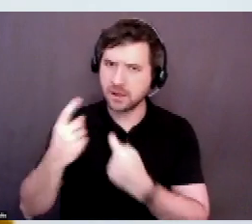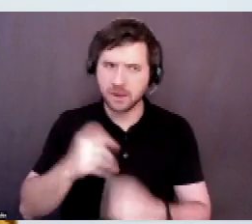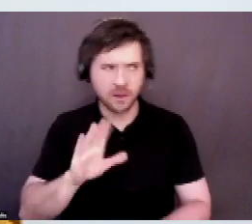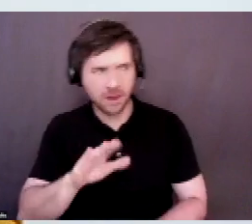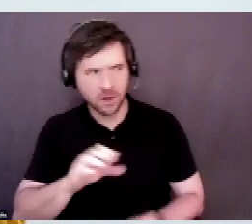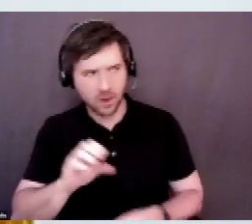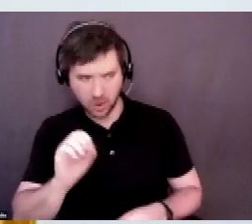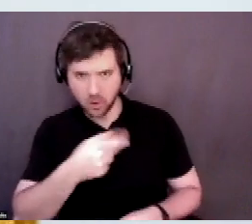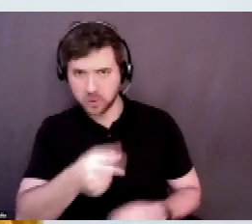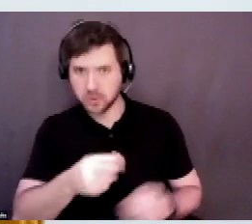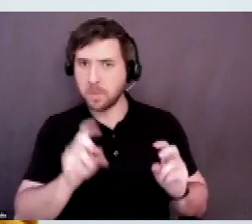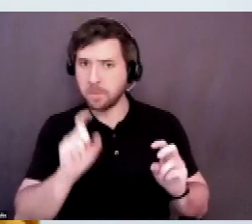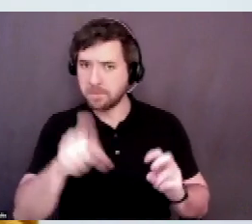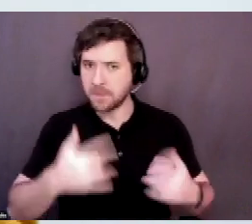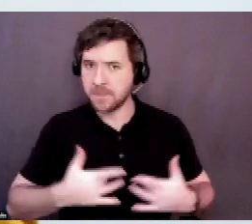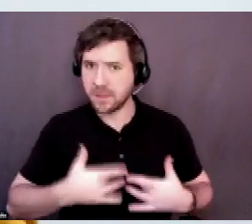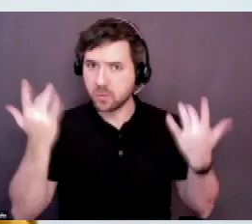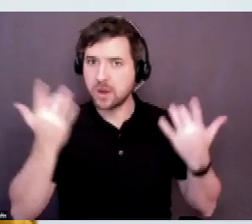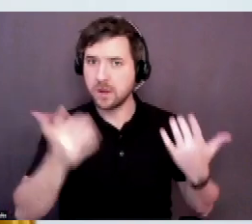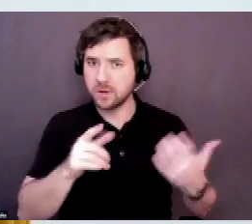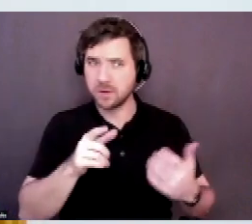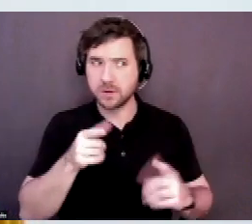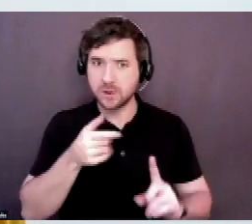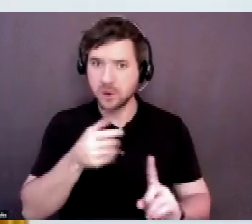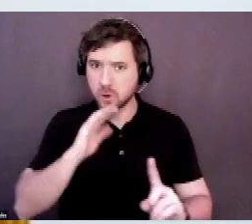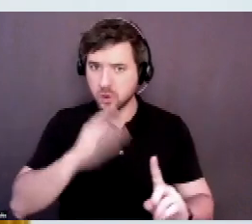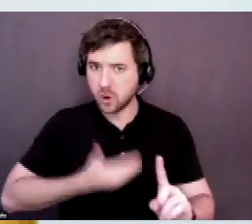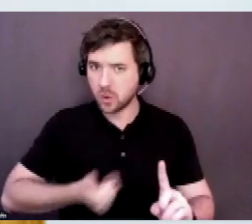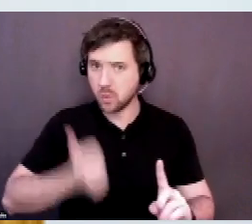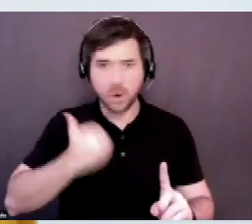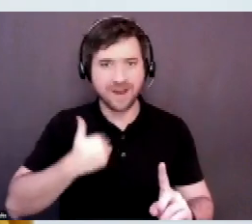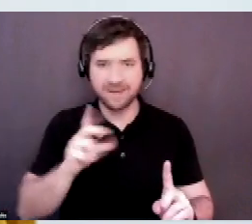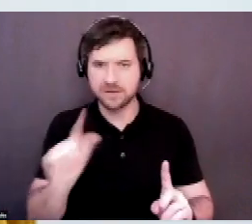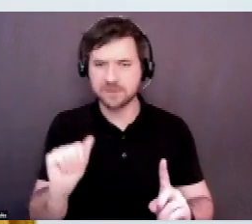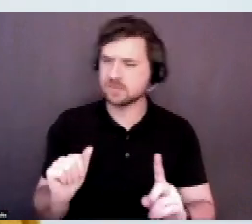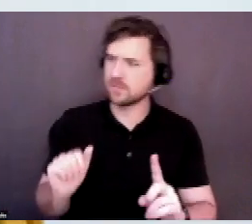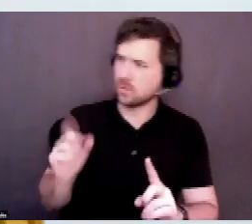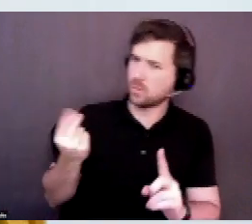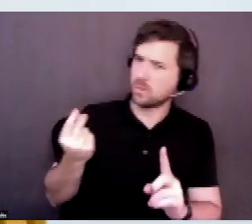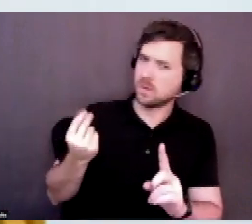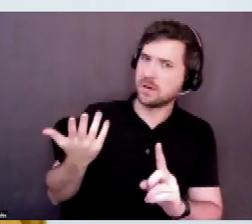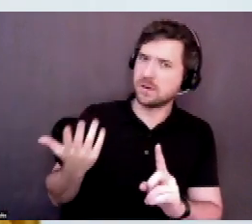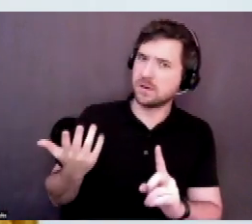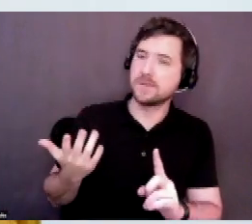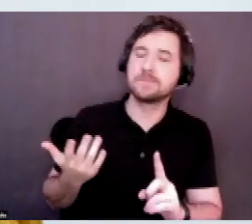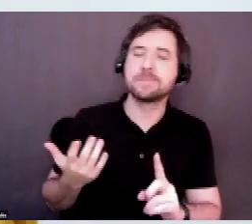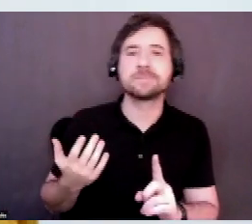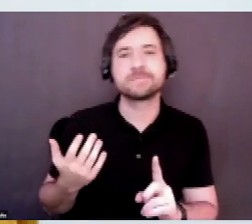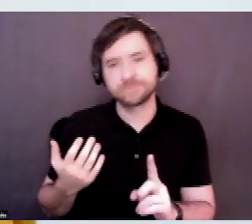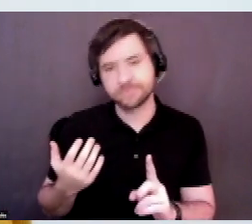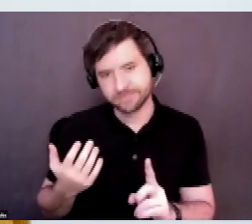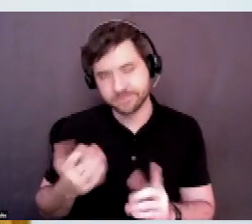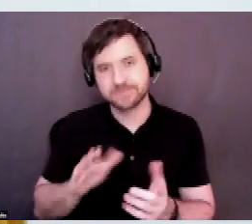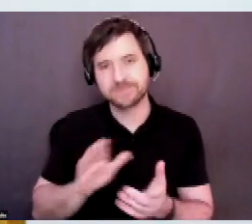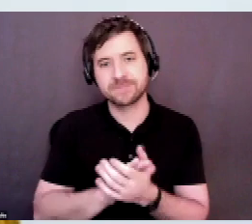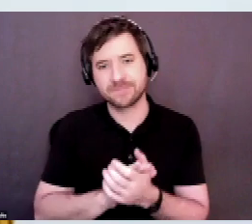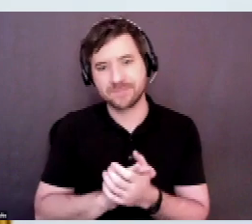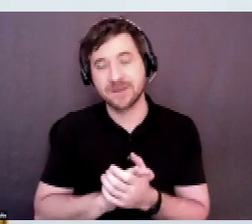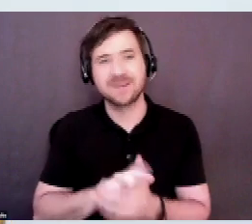she's not going to have a disability. like what? I'm saying, that unintended comment can sometimes